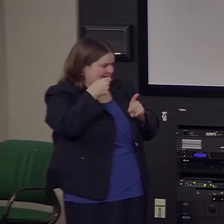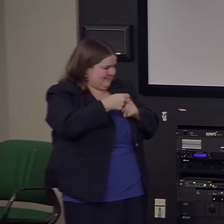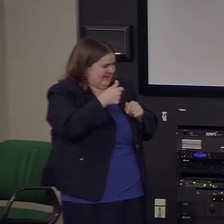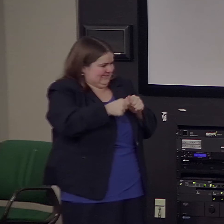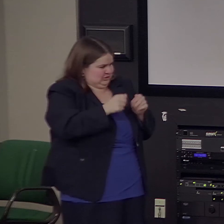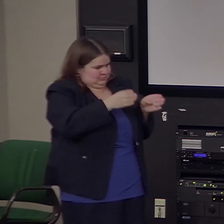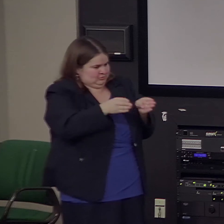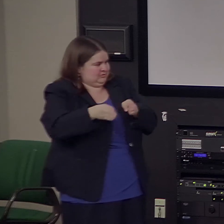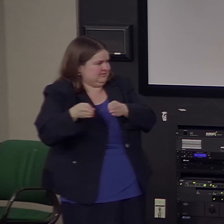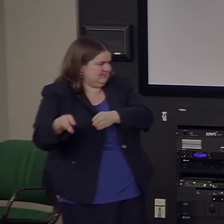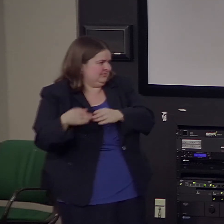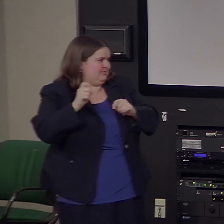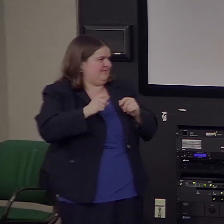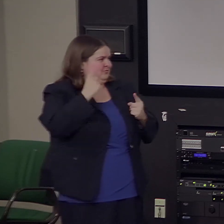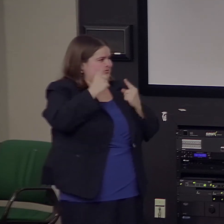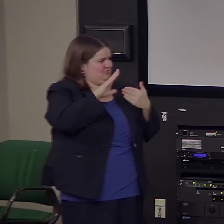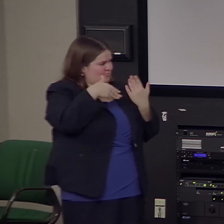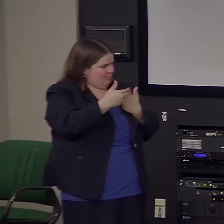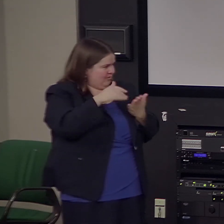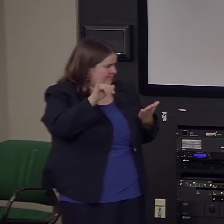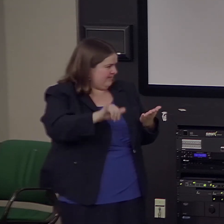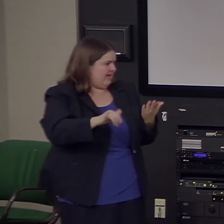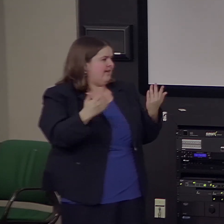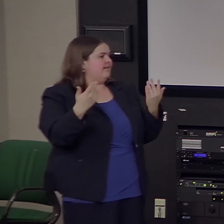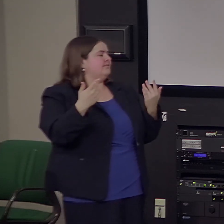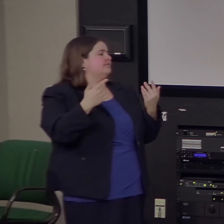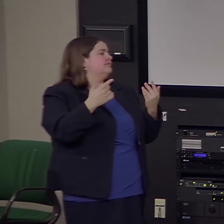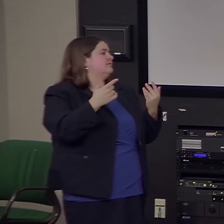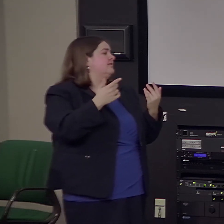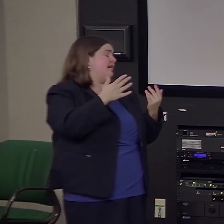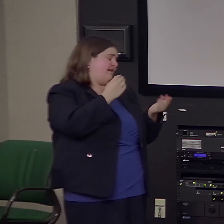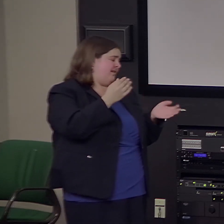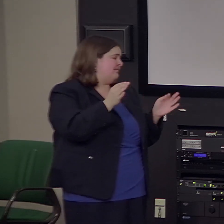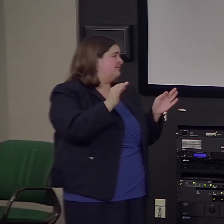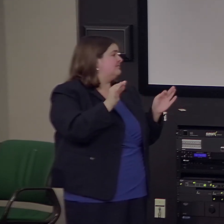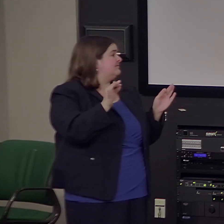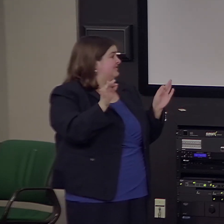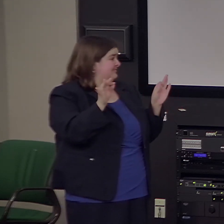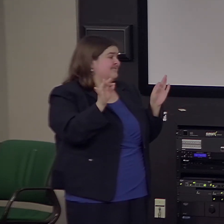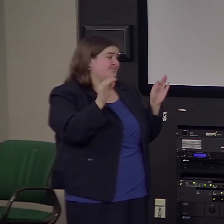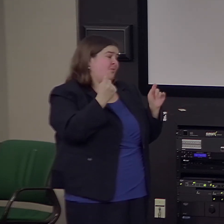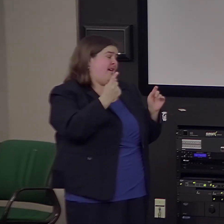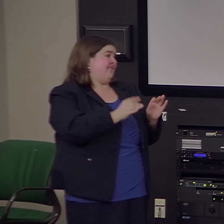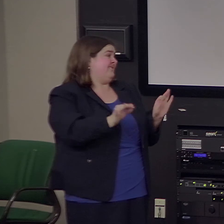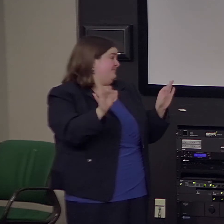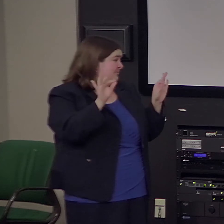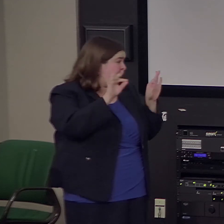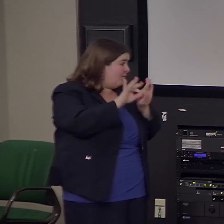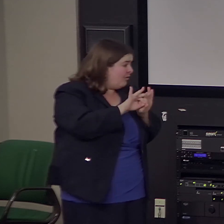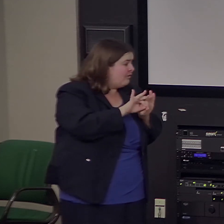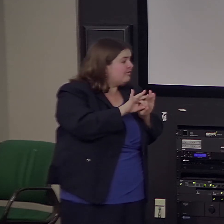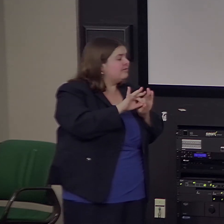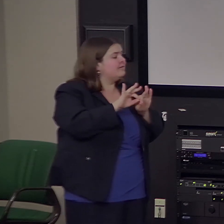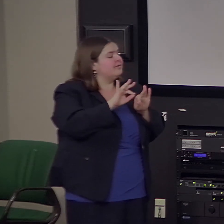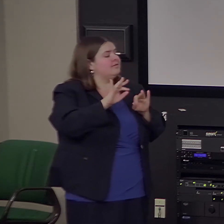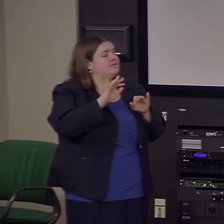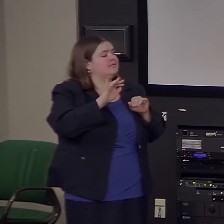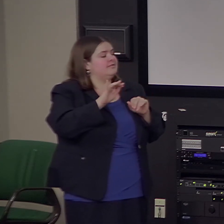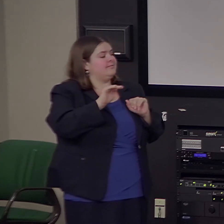that need to be accounted for not the least of which is the kind of support the child gets post adoption